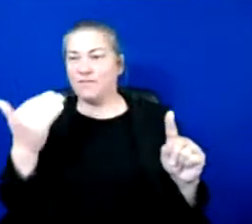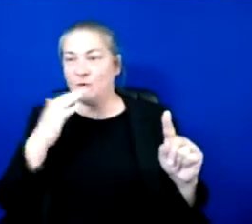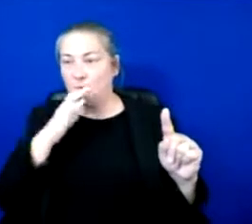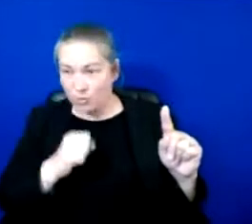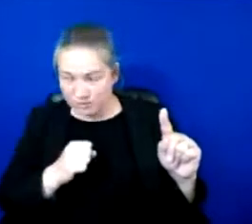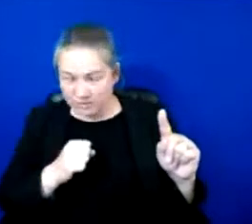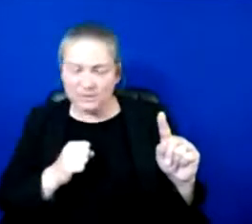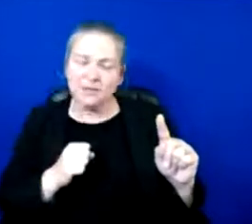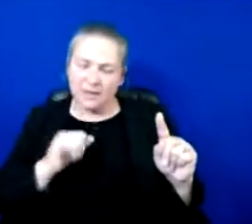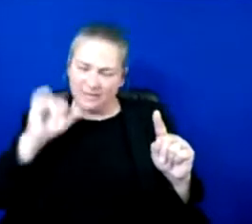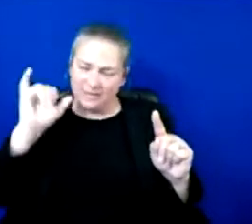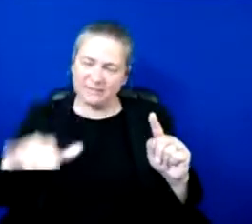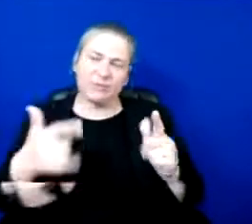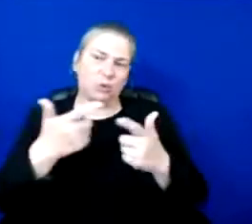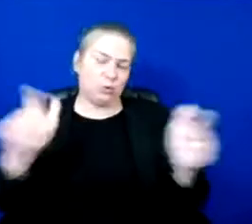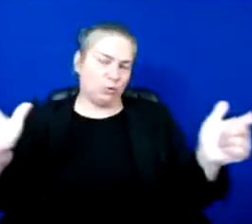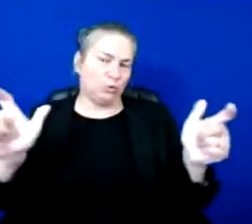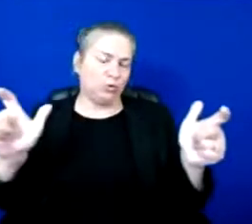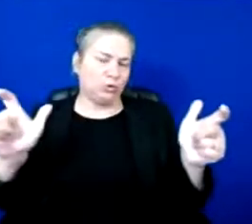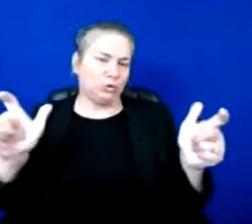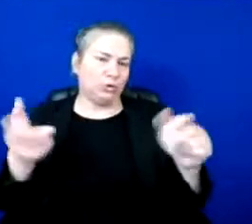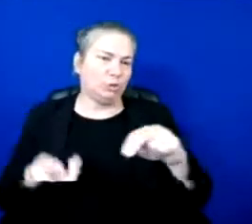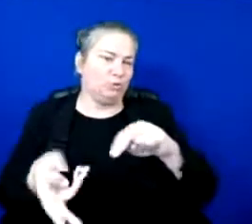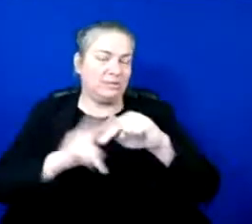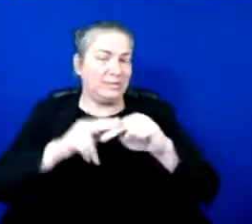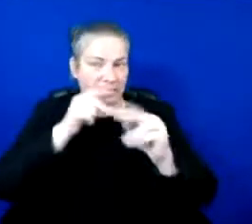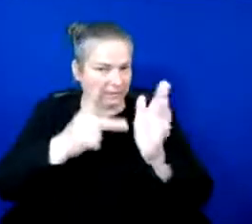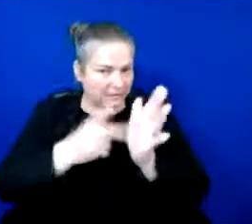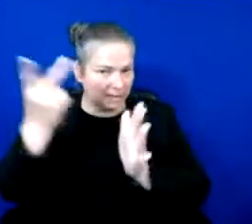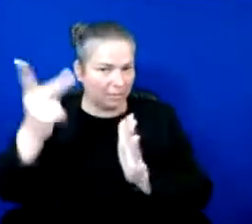increase. Not quite a doubling, but pretty close to it. Of the numbers of